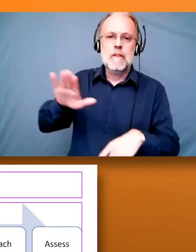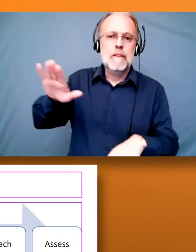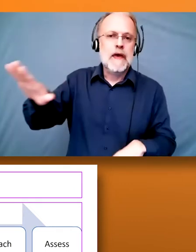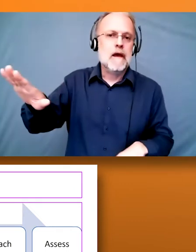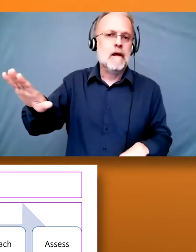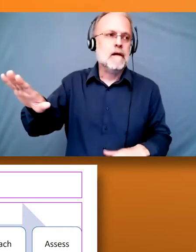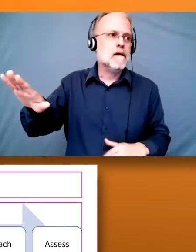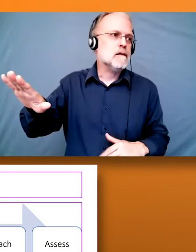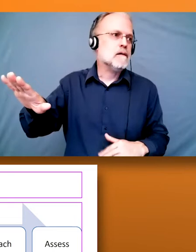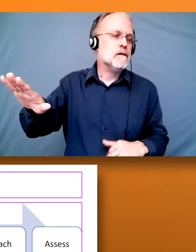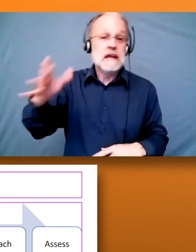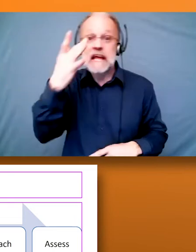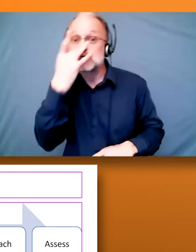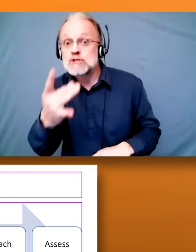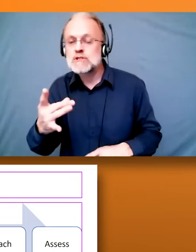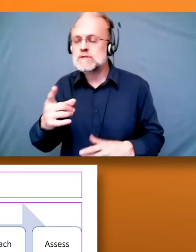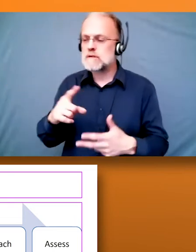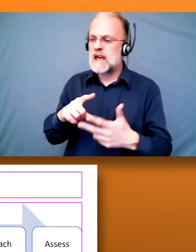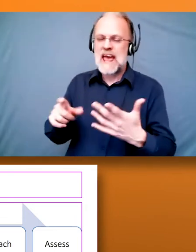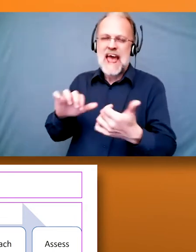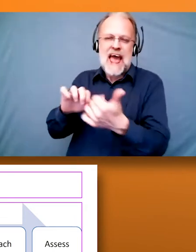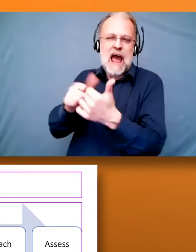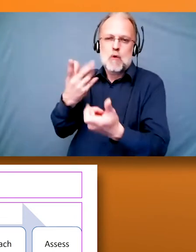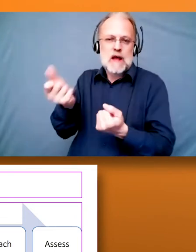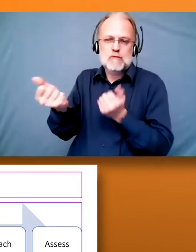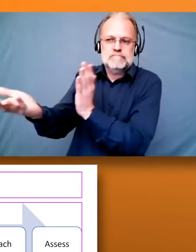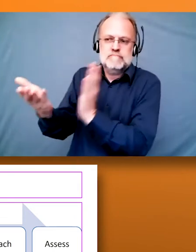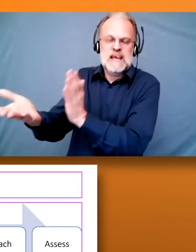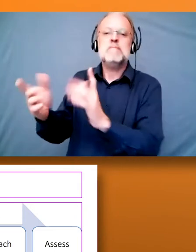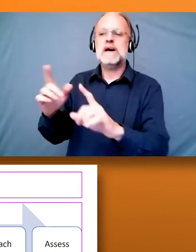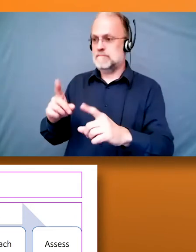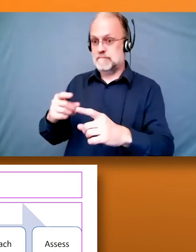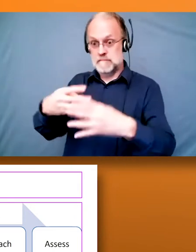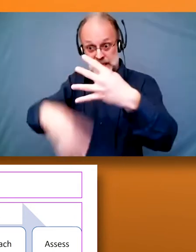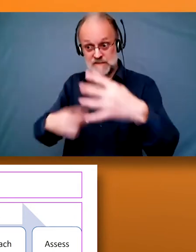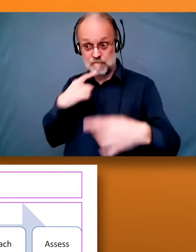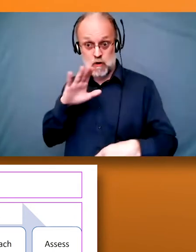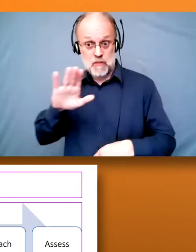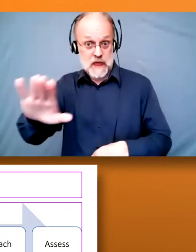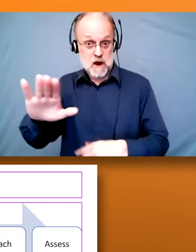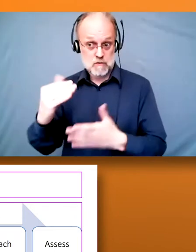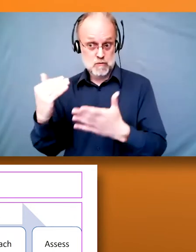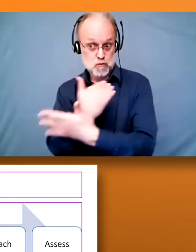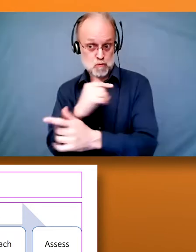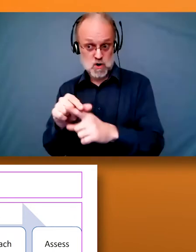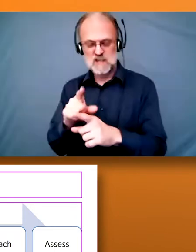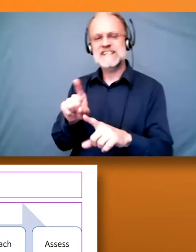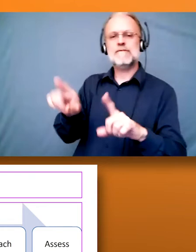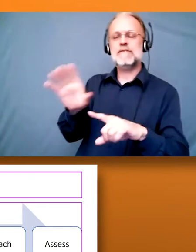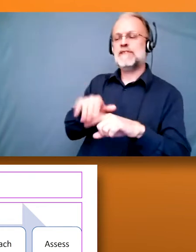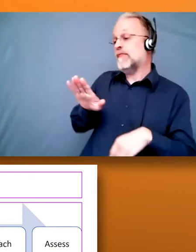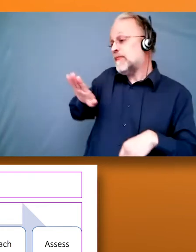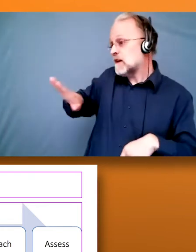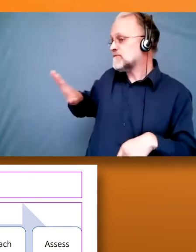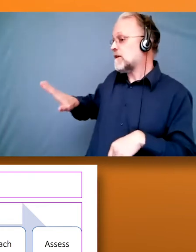based on what they seem interested-- I mean, however you want to do it, but you can have different words for different kids. That's not a big deal.